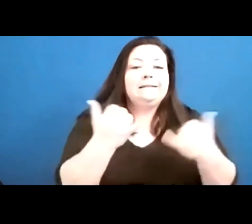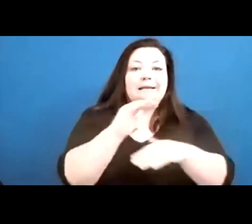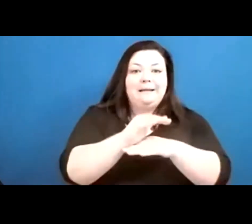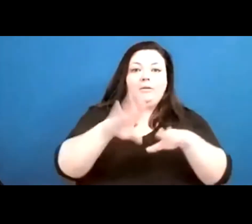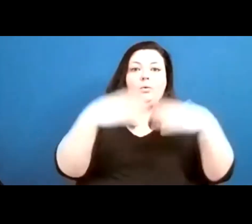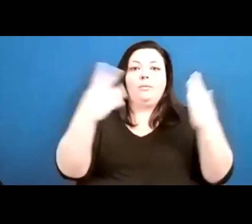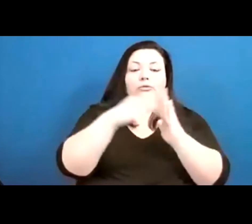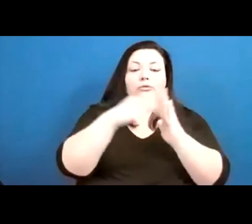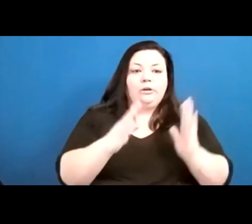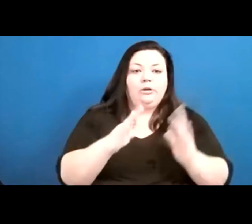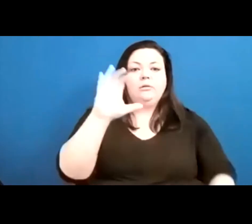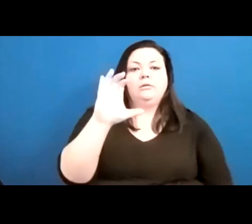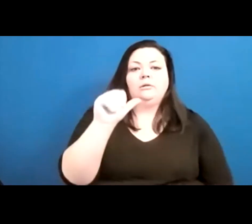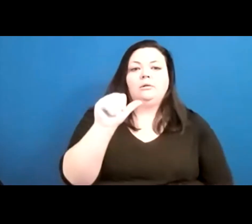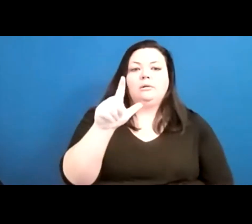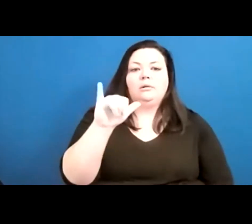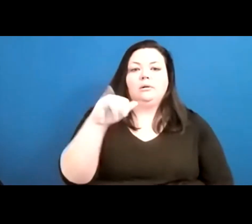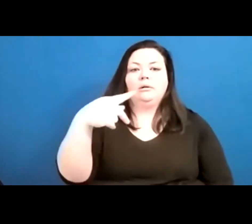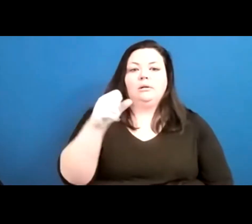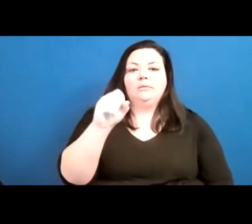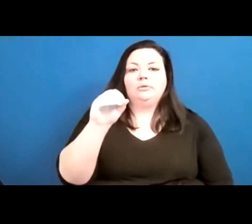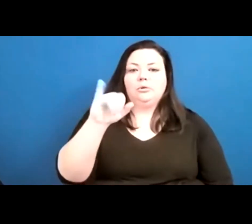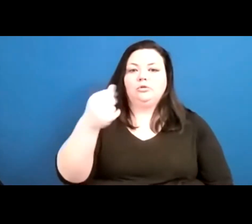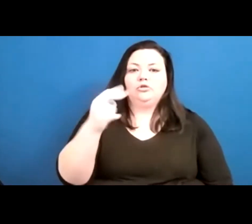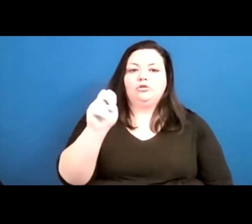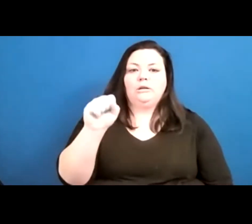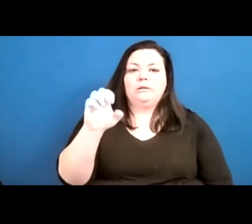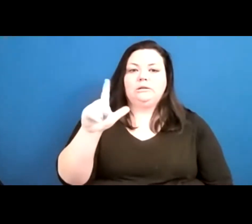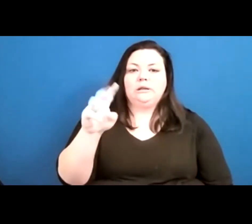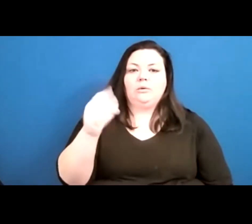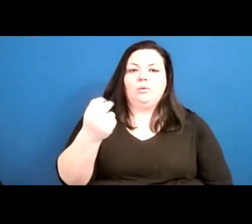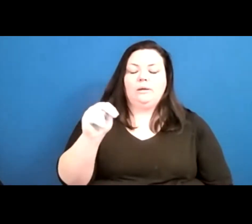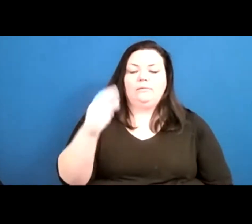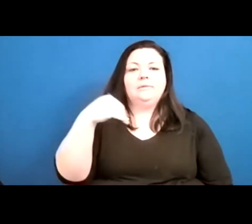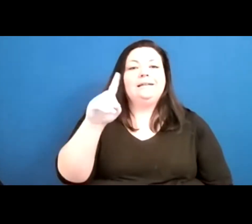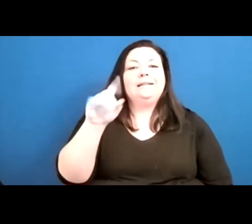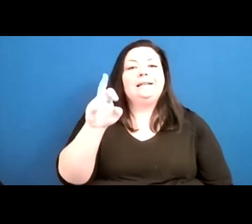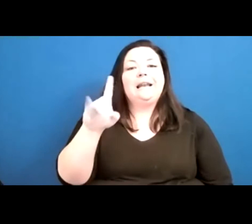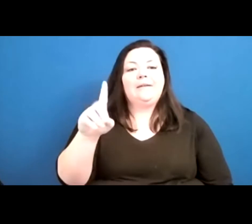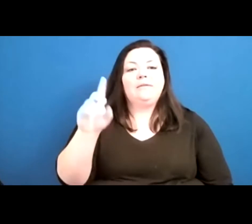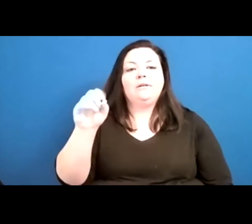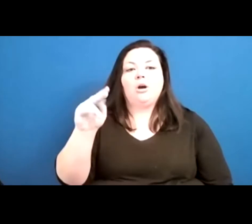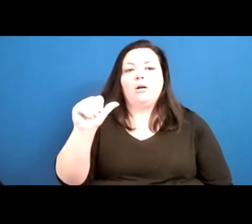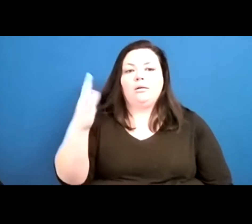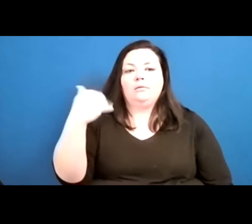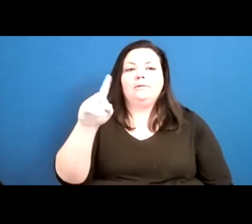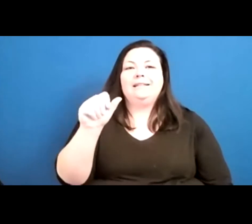Calypso Jane Selwyn, David Donna Dayna Patterson, Leonara Simonovis